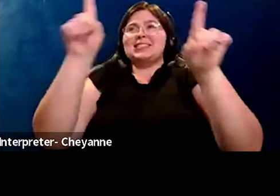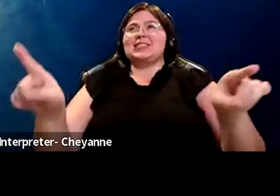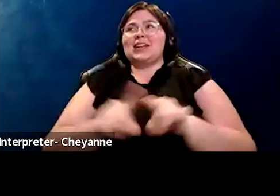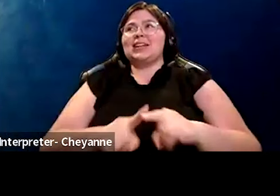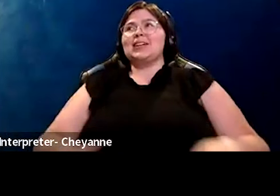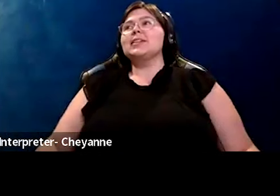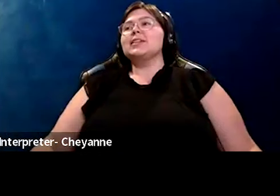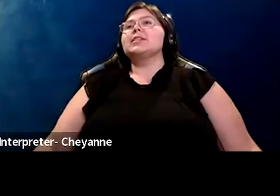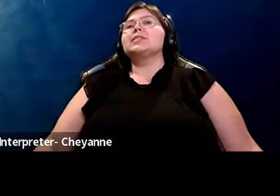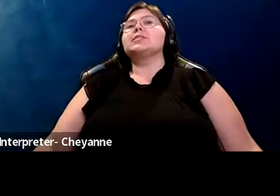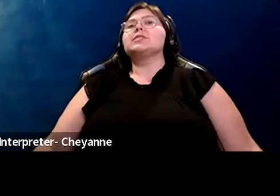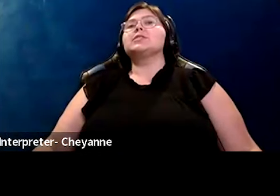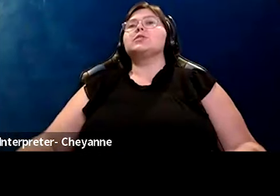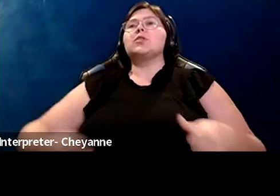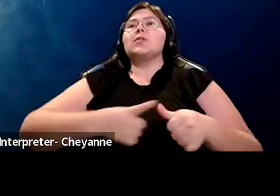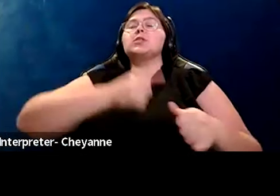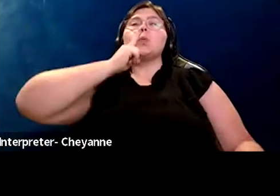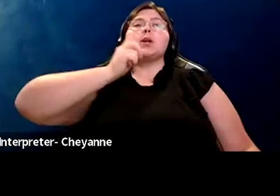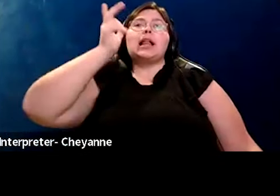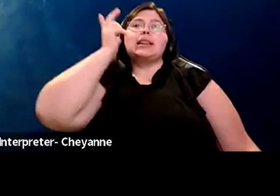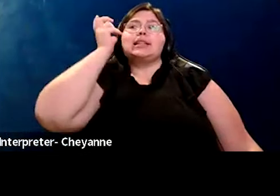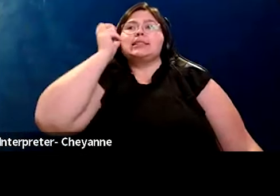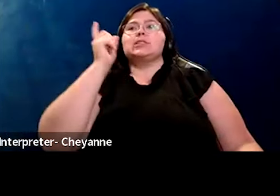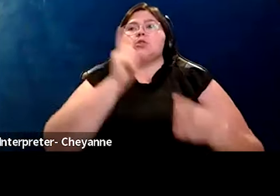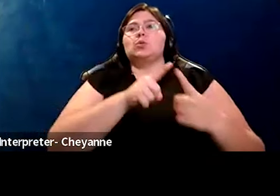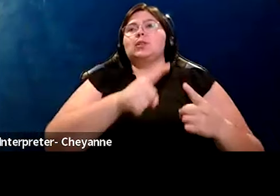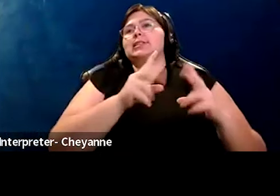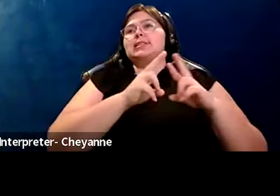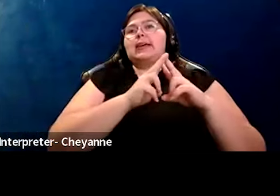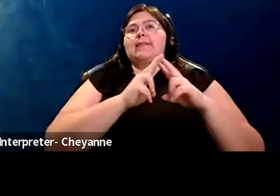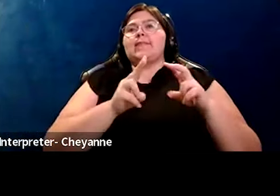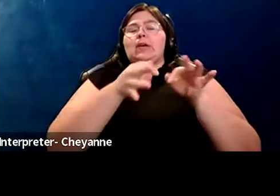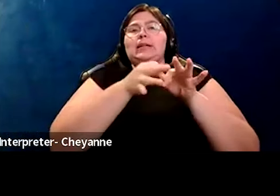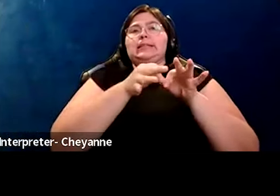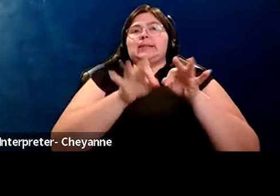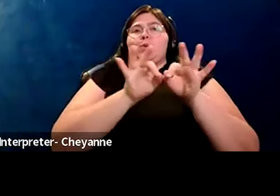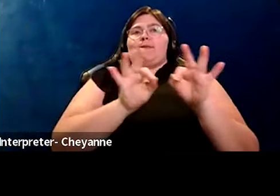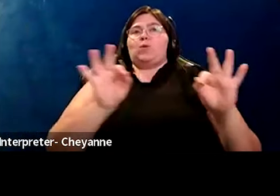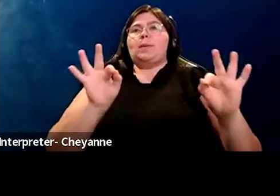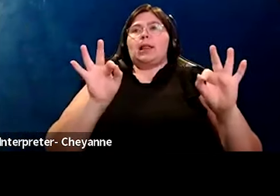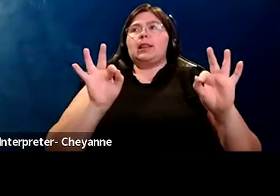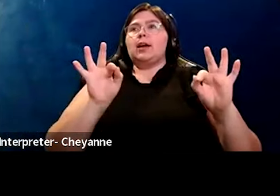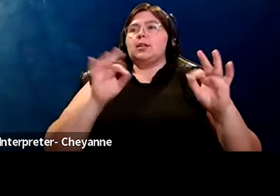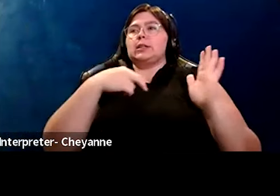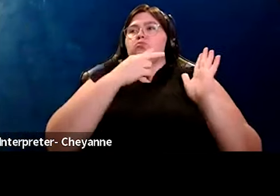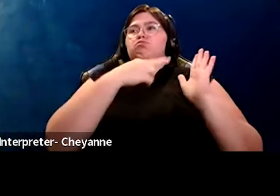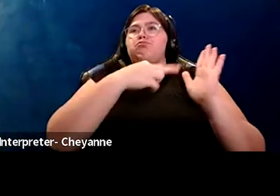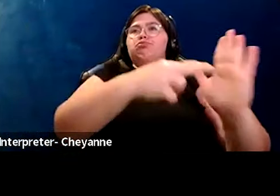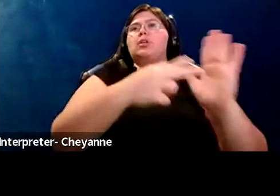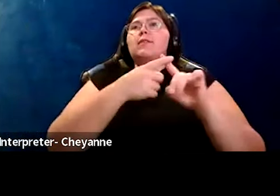So first, we're going to listen to this very simple formula, read out loud by the NVDA screen reader,